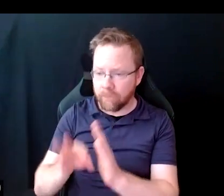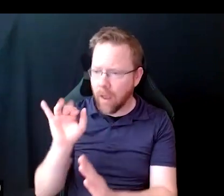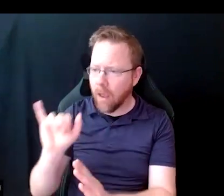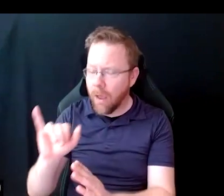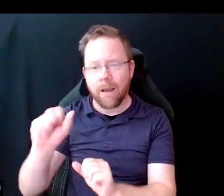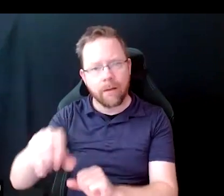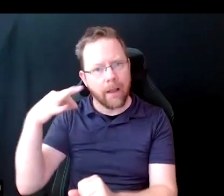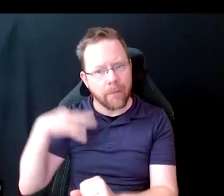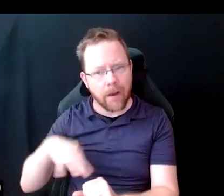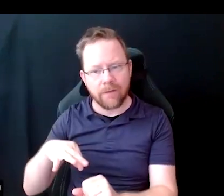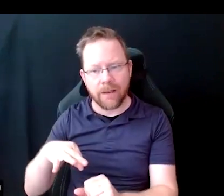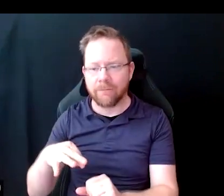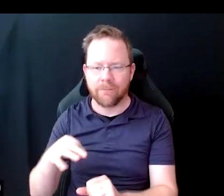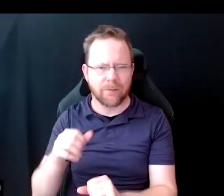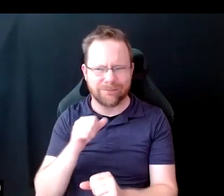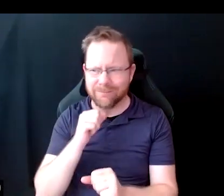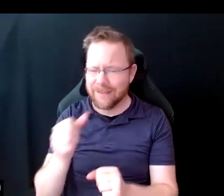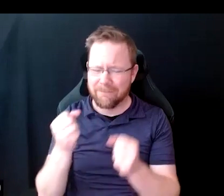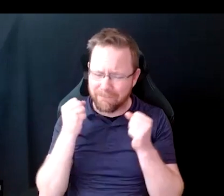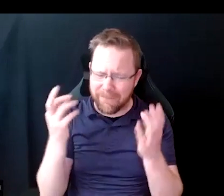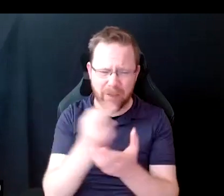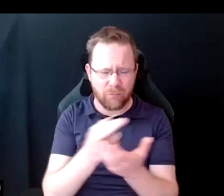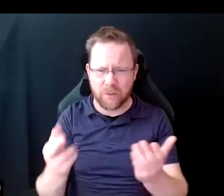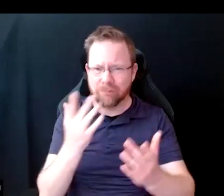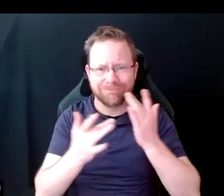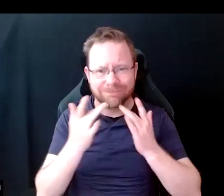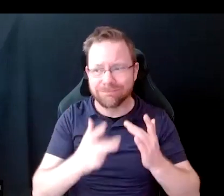we don't have tons of resources here, and we don't have tons of time.